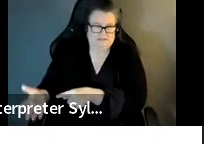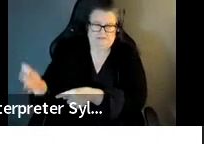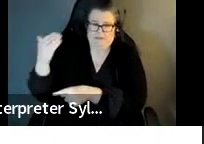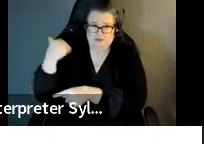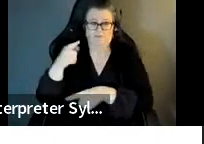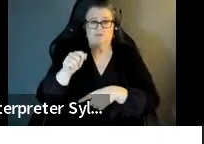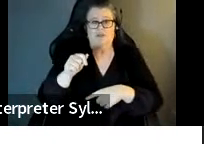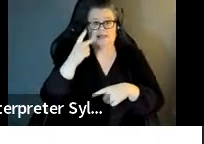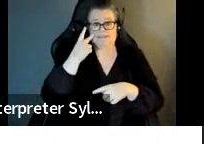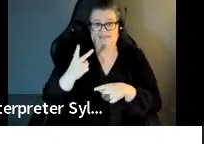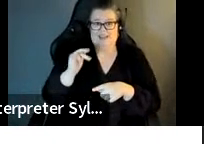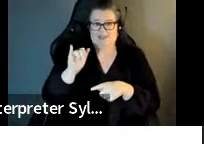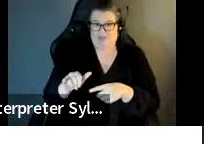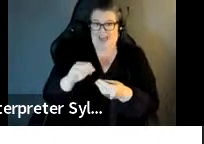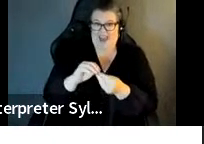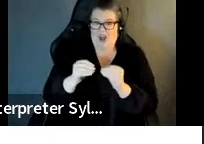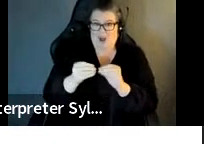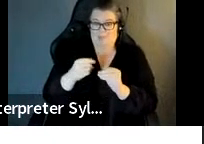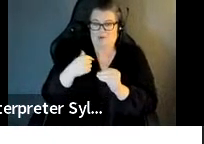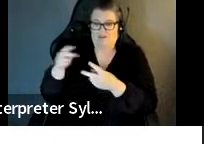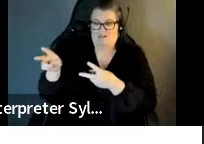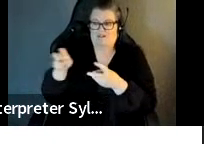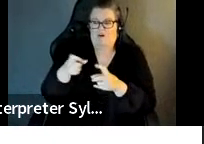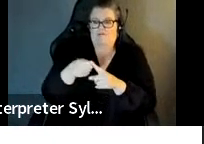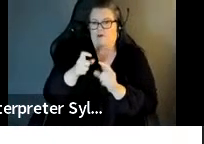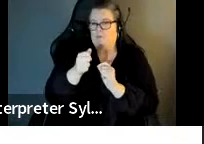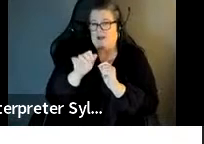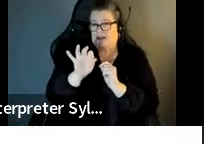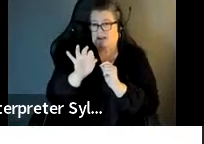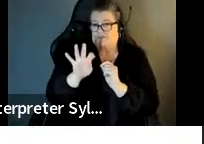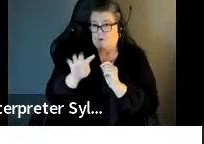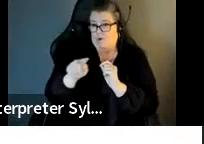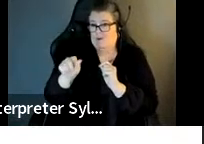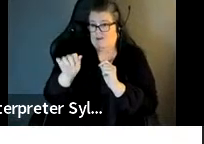You can think of this as the original proportions of our data set.